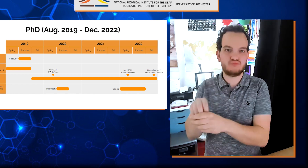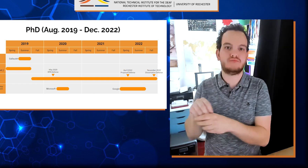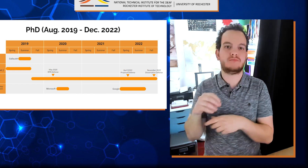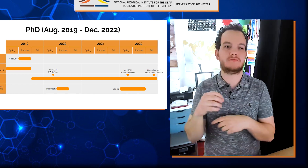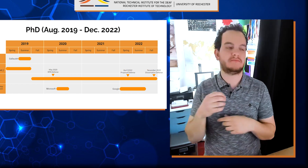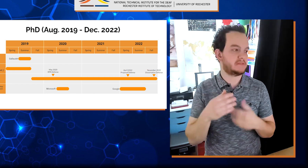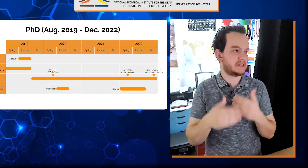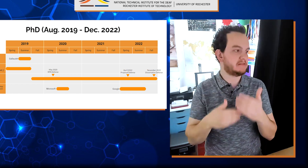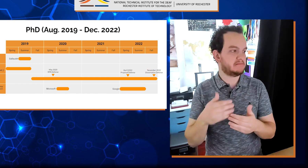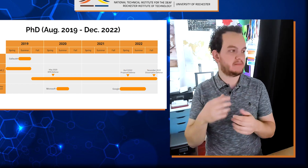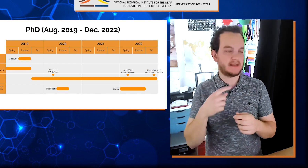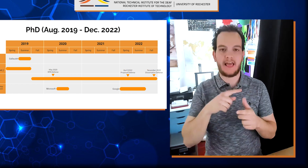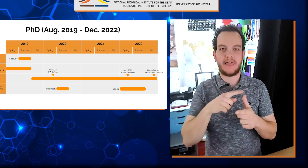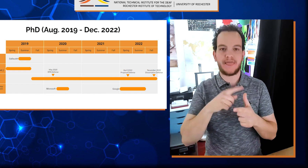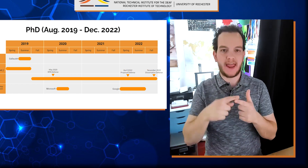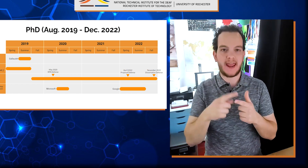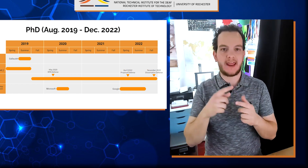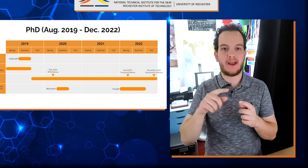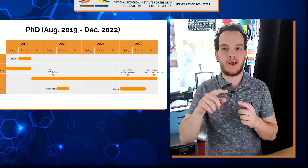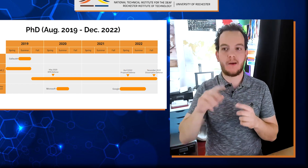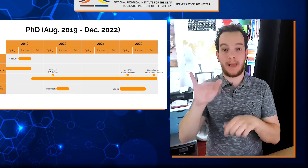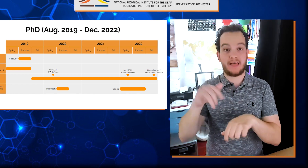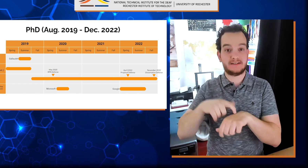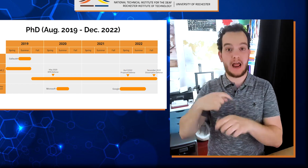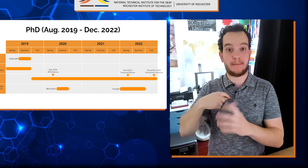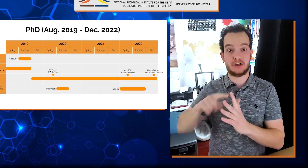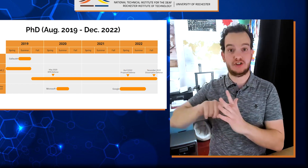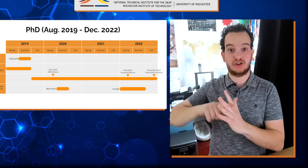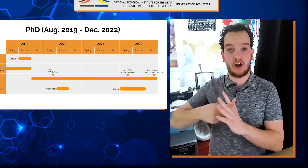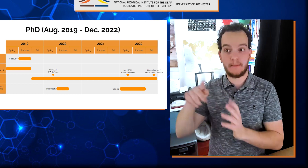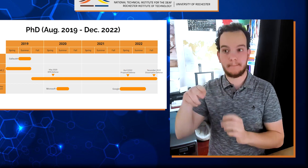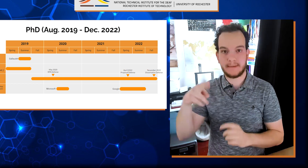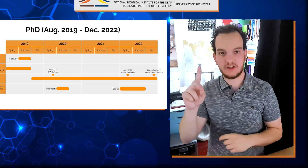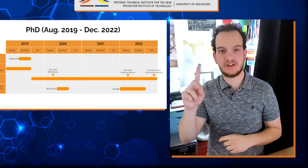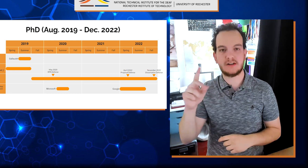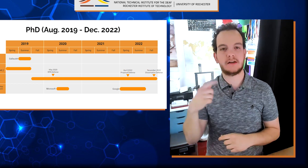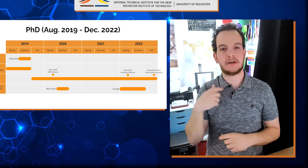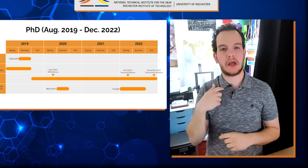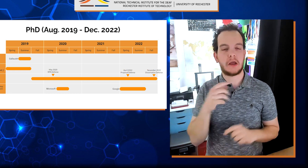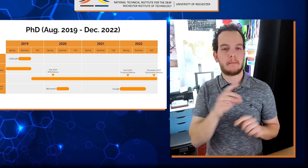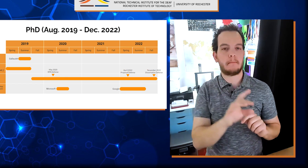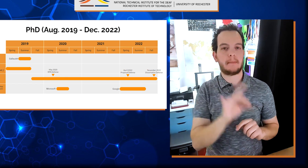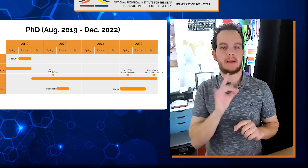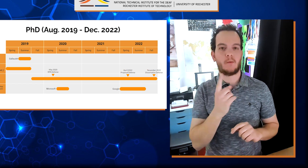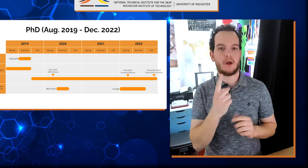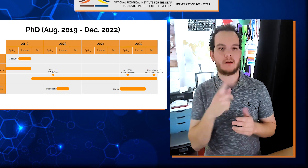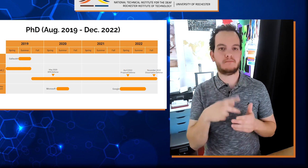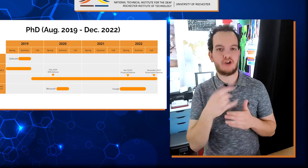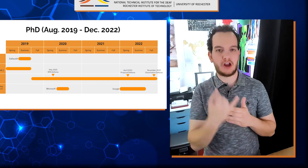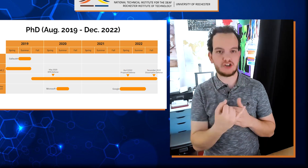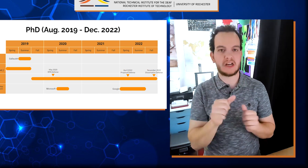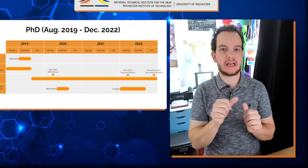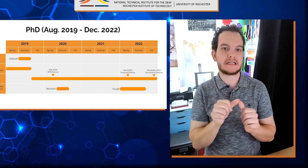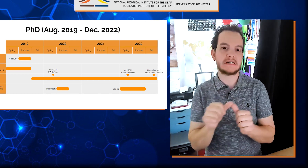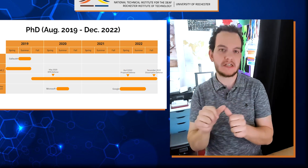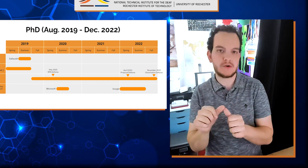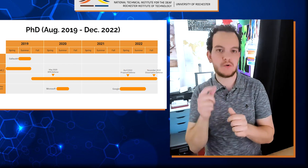so I was heavily involved in several different projects. And then by the time I started my Ph.D., I was able to pick one of the projects